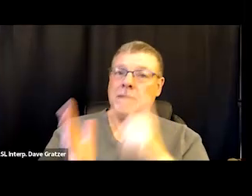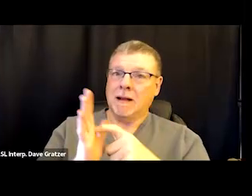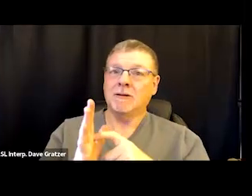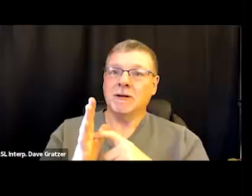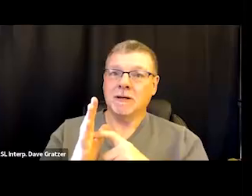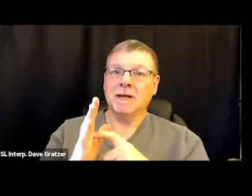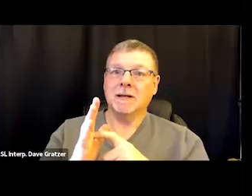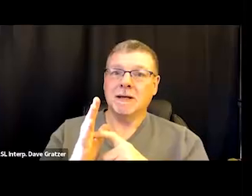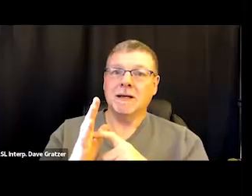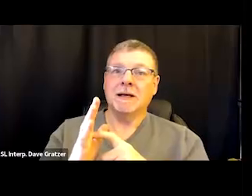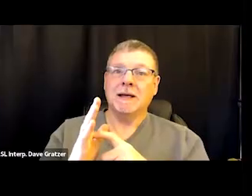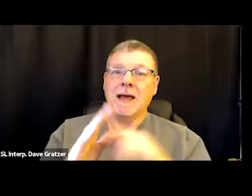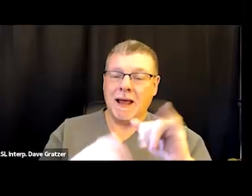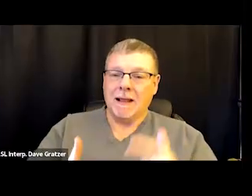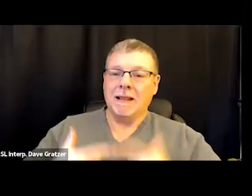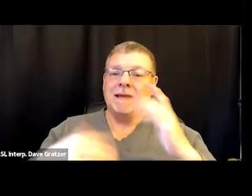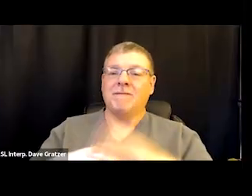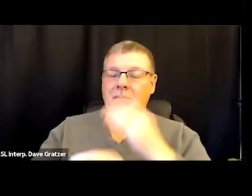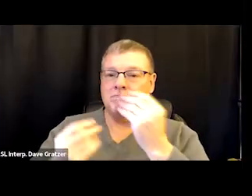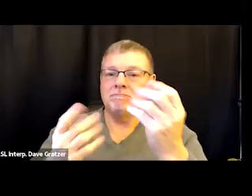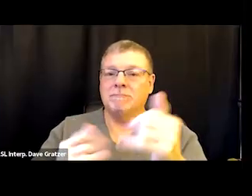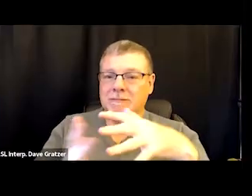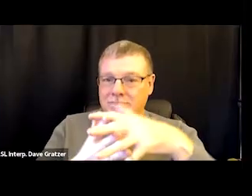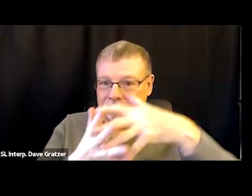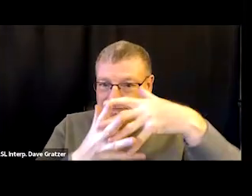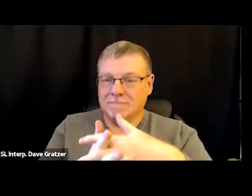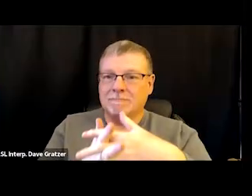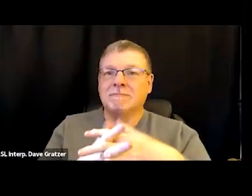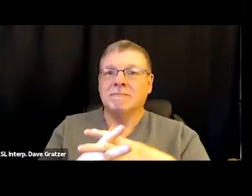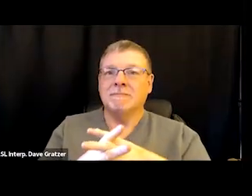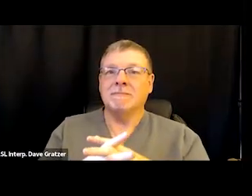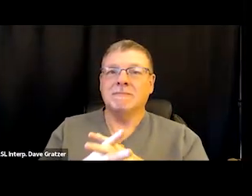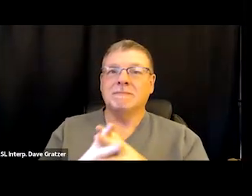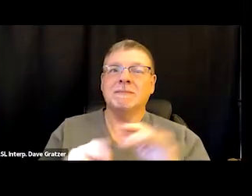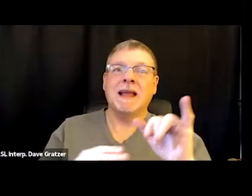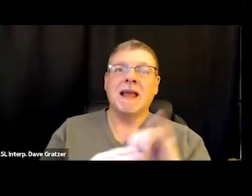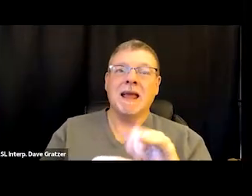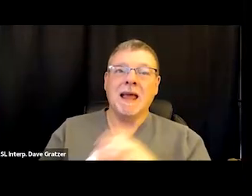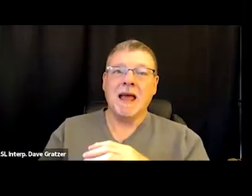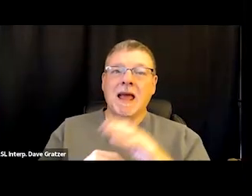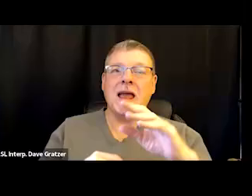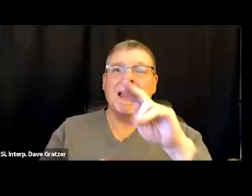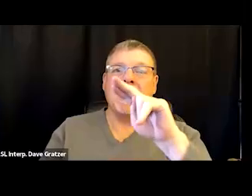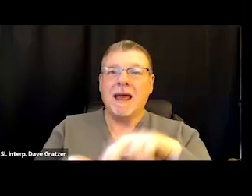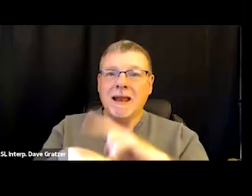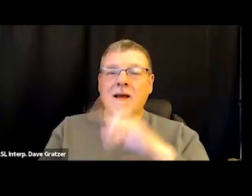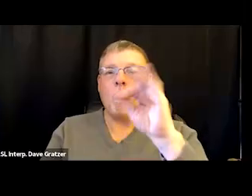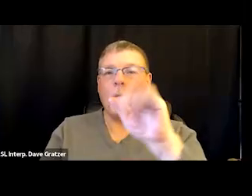living on tribal lands, uh, or coming from tribal lands such as a reservation, pueblo, or Alaskan native village.